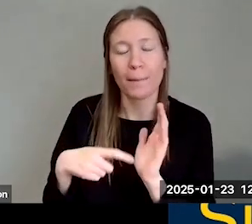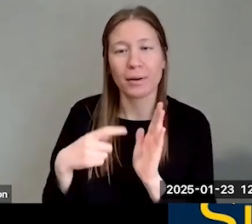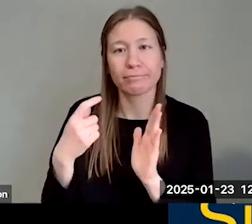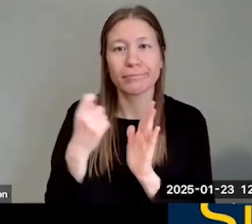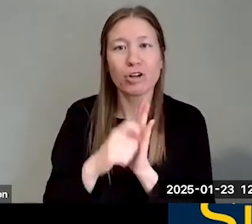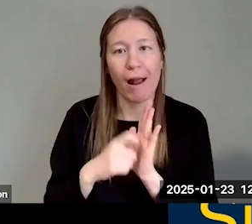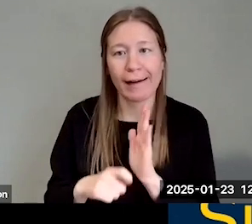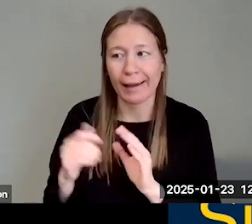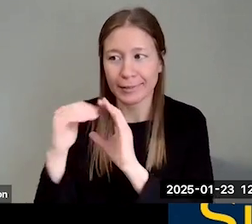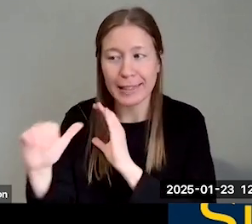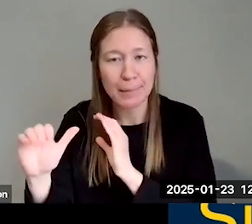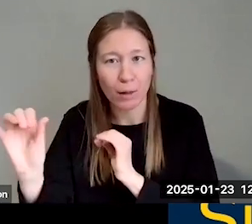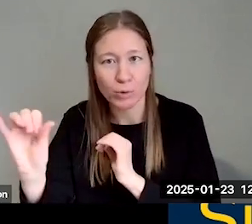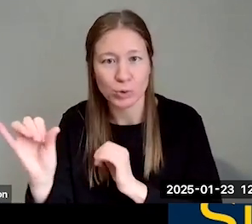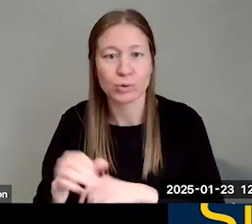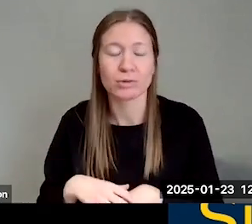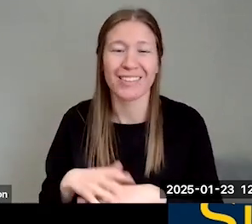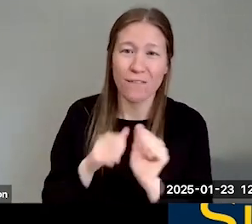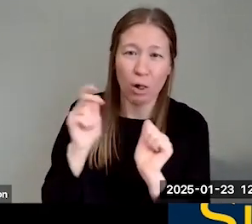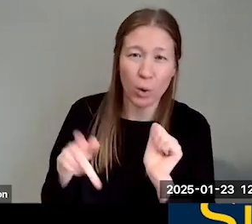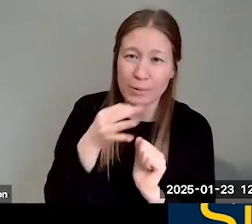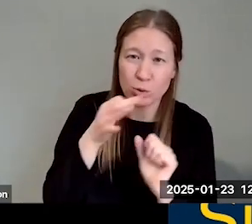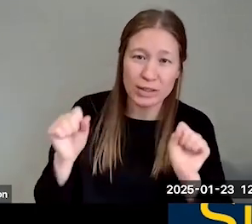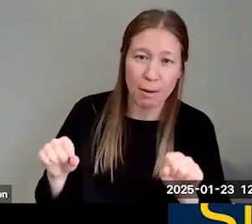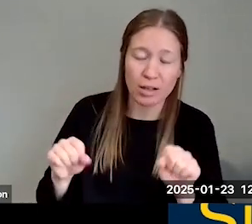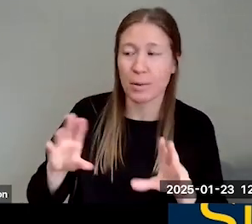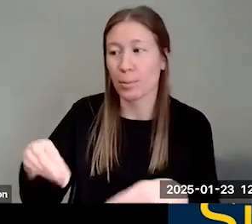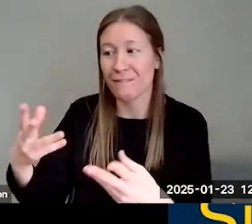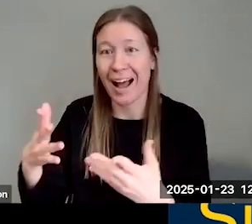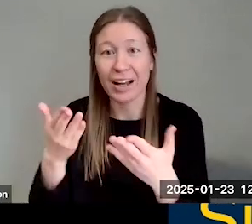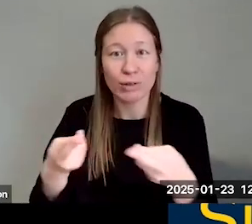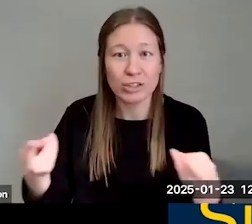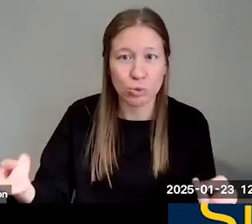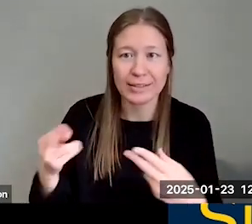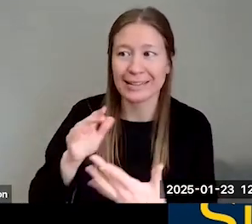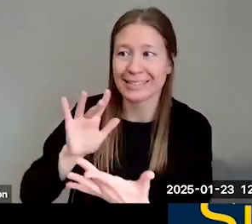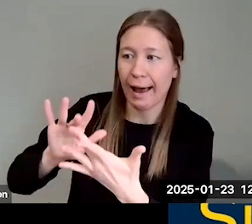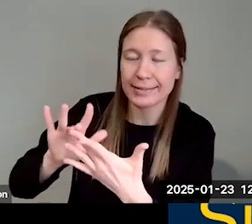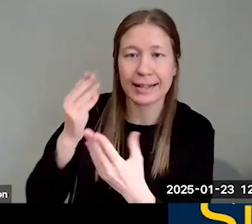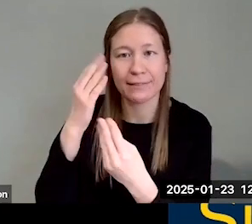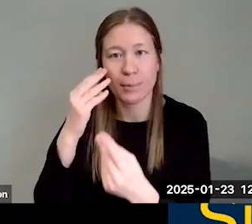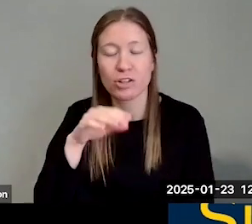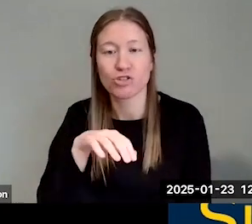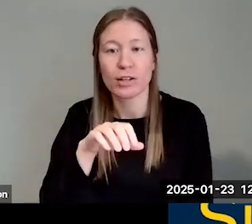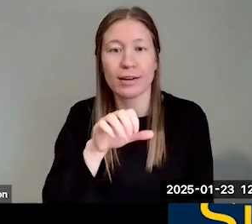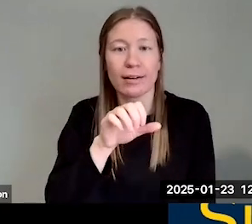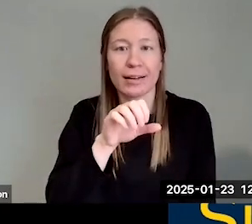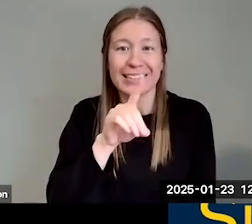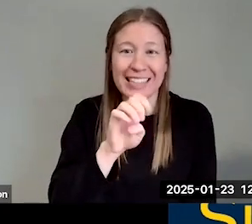providing those resources and contact information to Disability Equity Office, SSD,